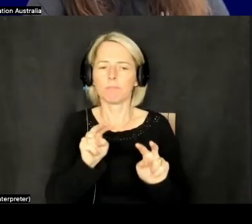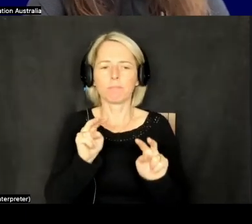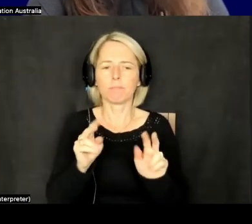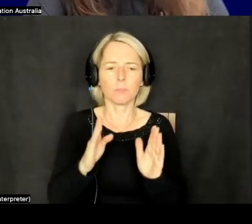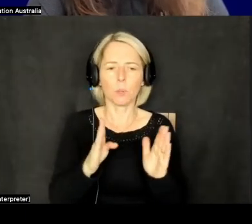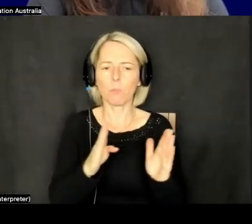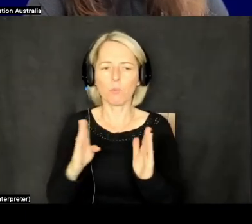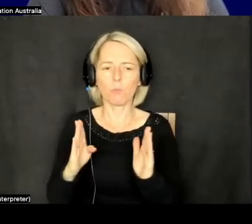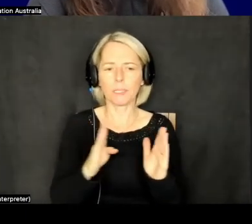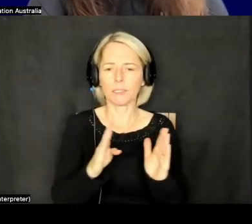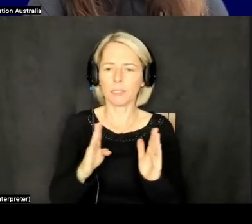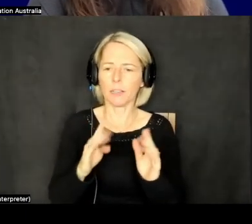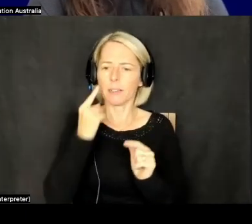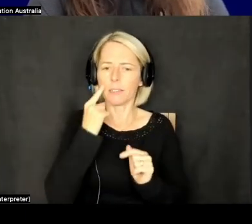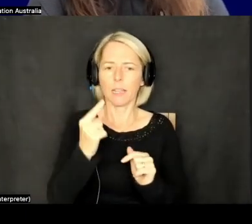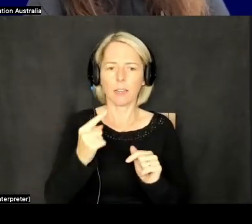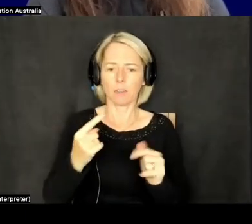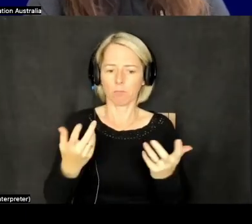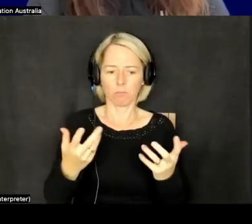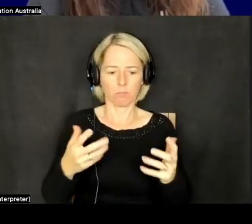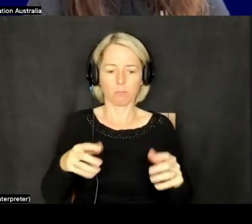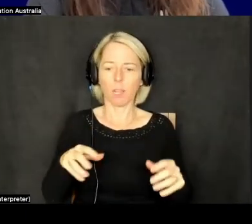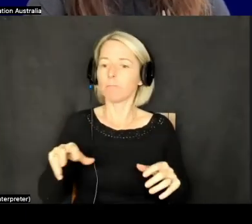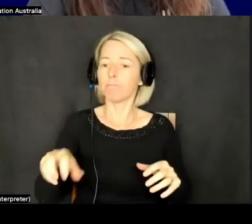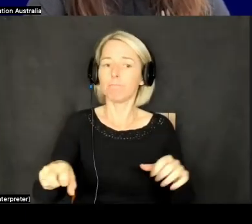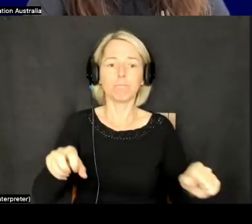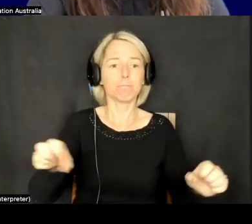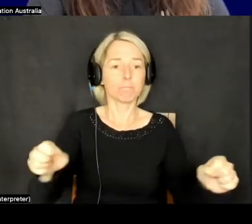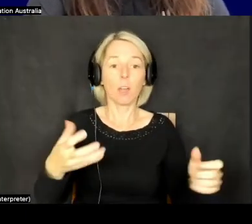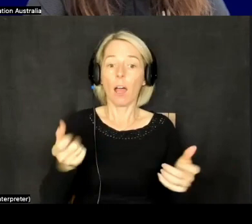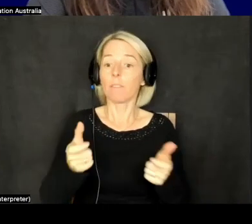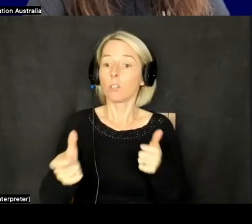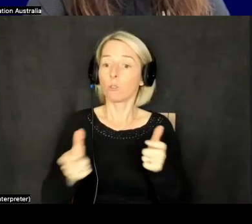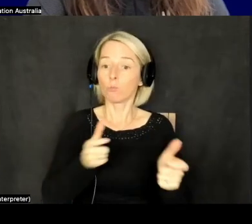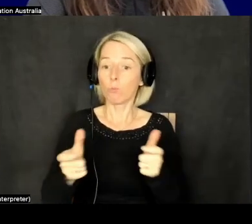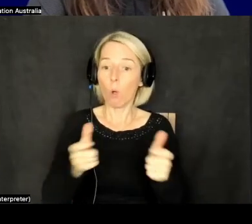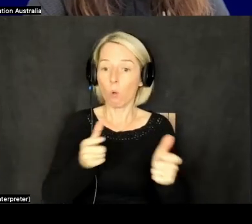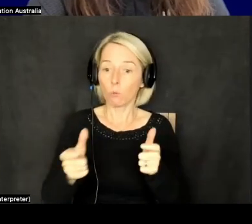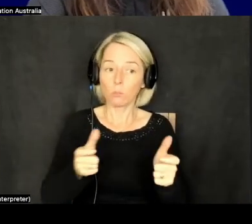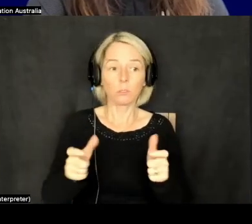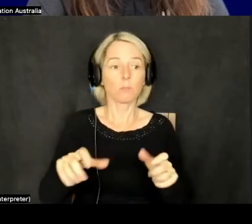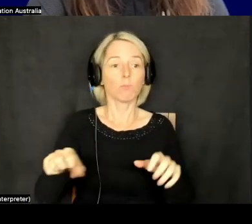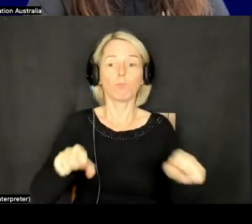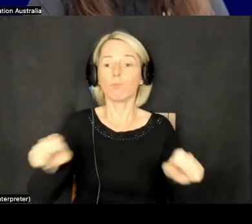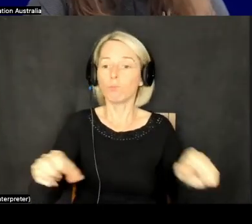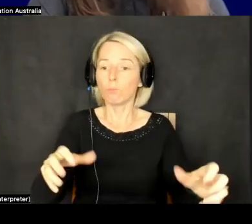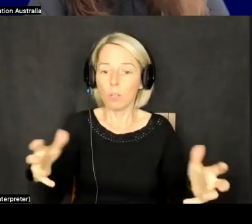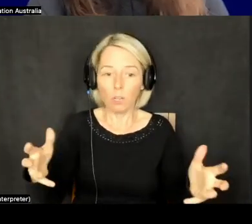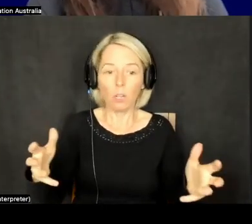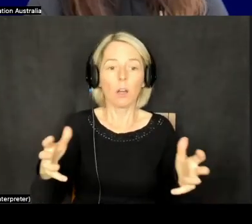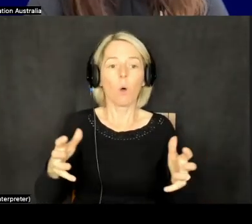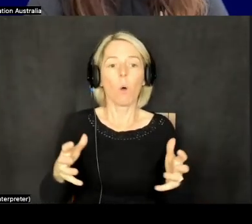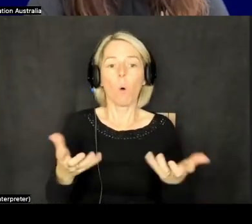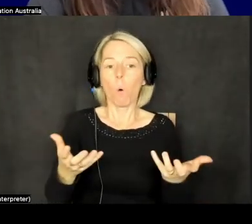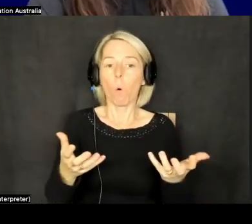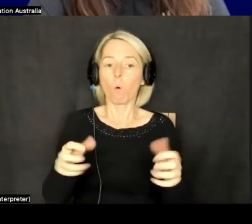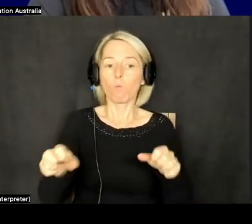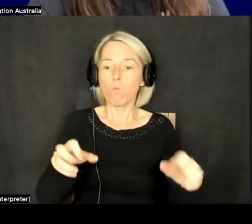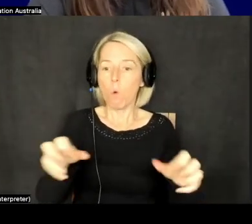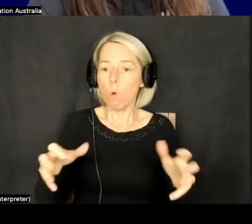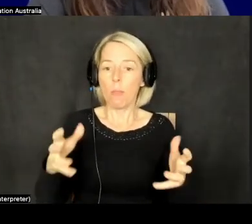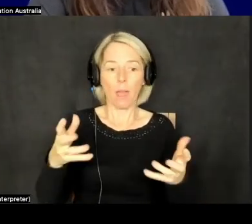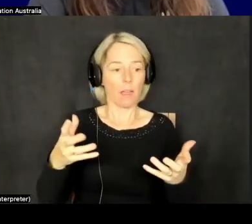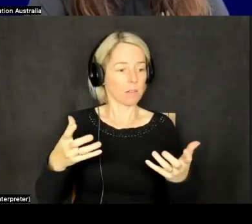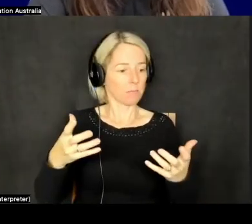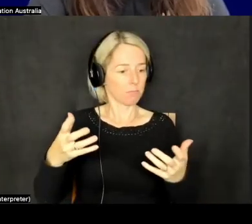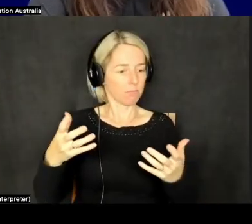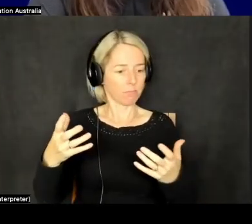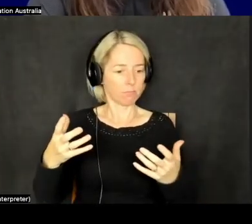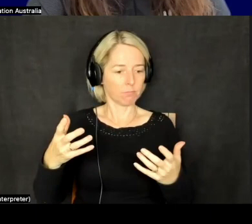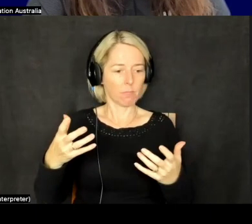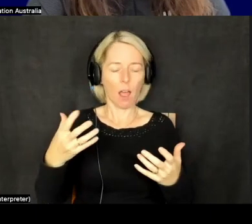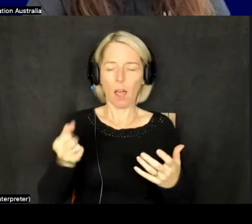movement is controlled or whether it is controlled and voluntary, where there is involuntary movement